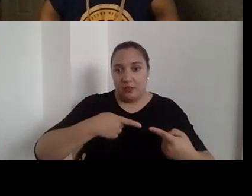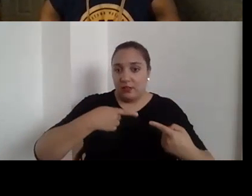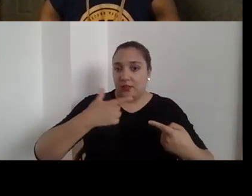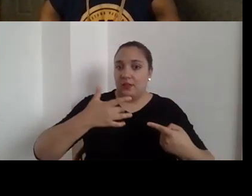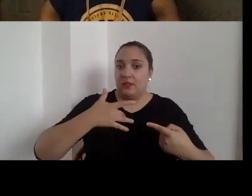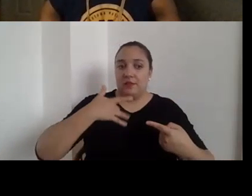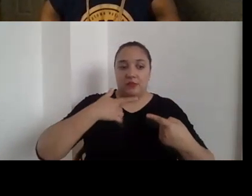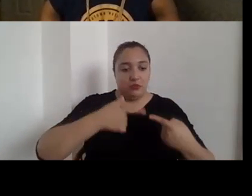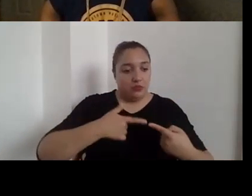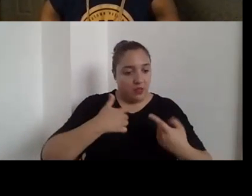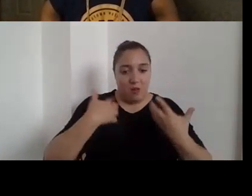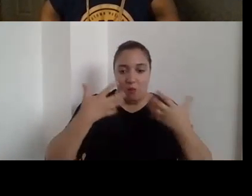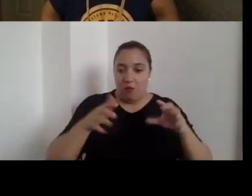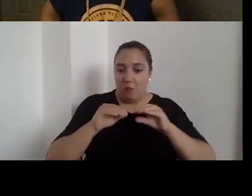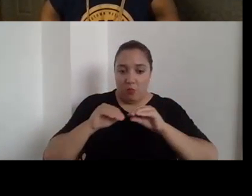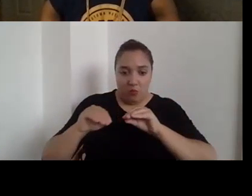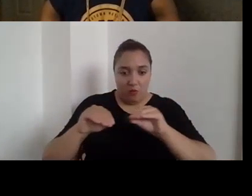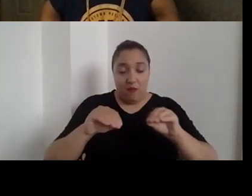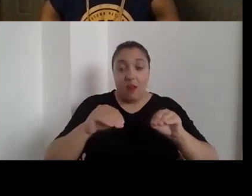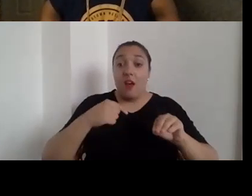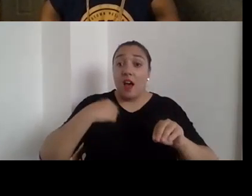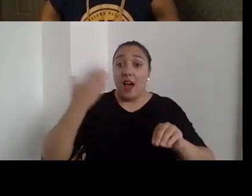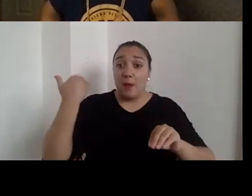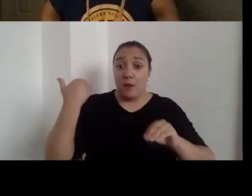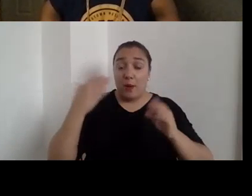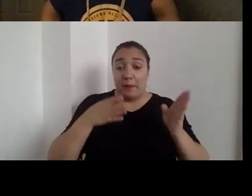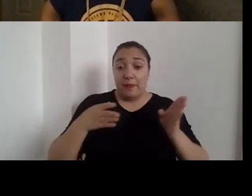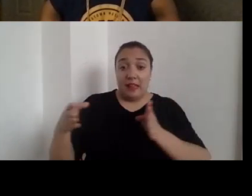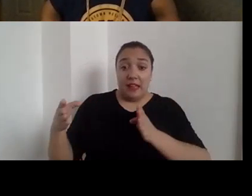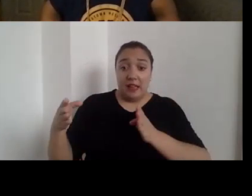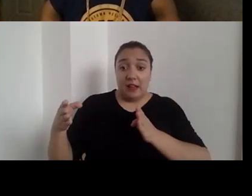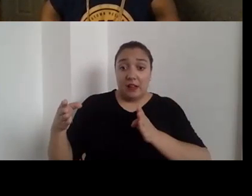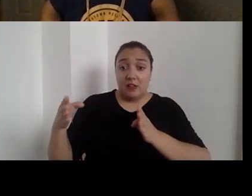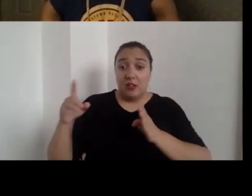I was supposed to go to this dancing intensive in